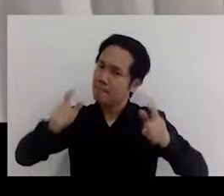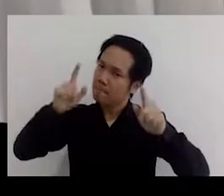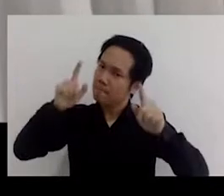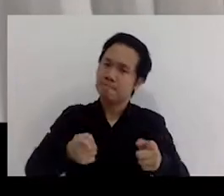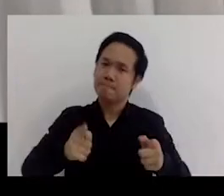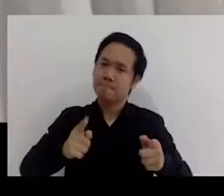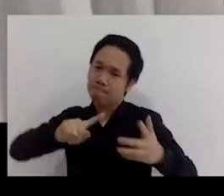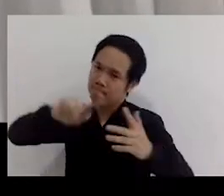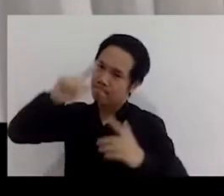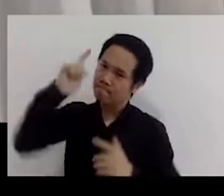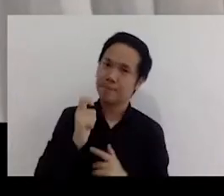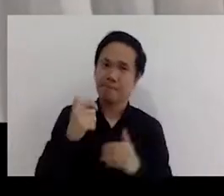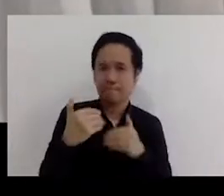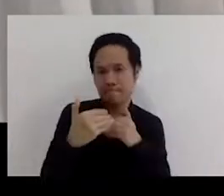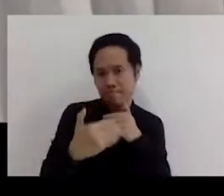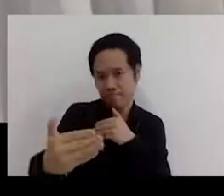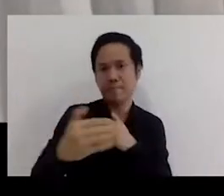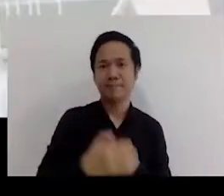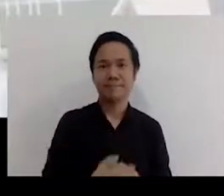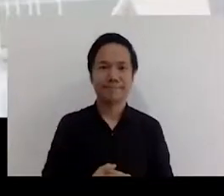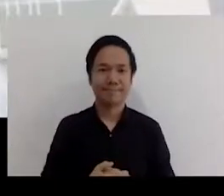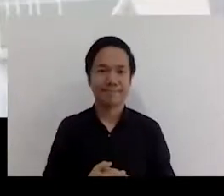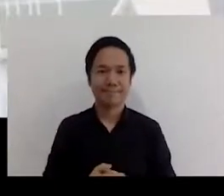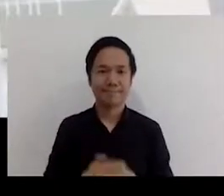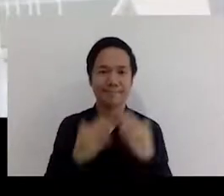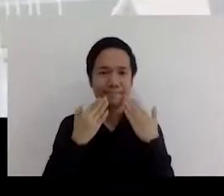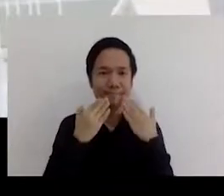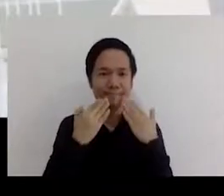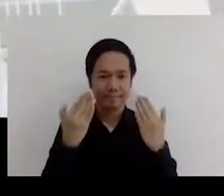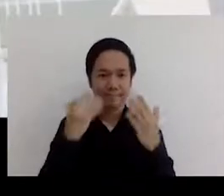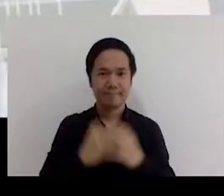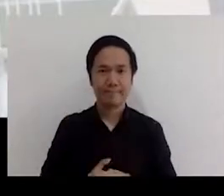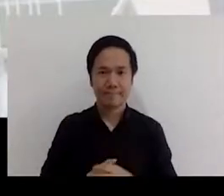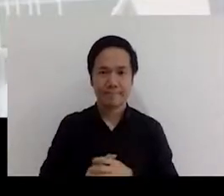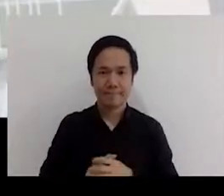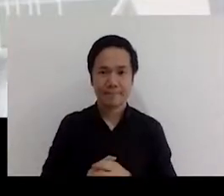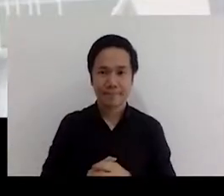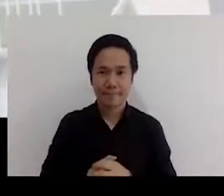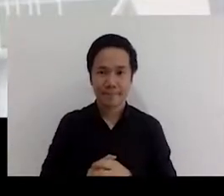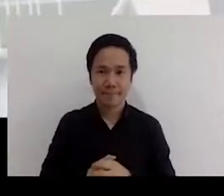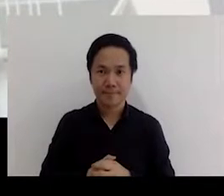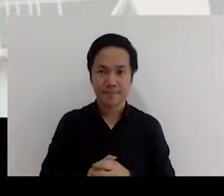Thank you very much, Kaveh. Thank you so much, Maria.